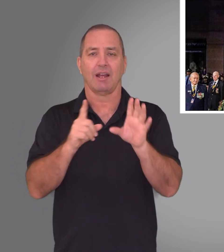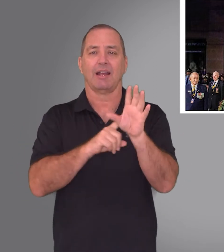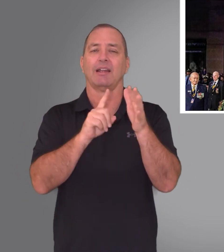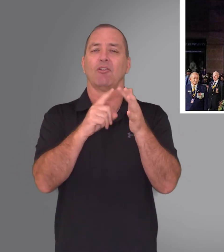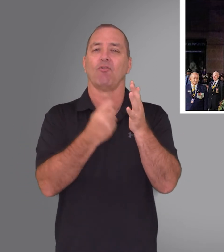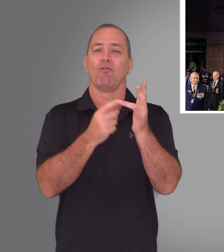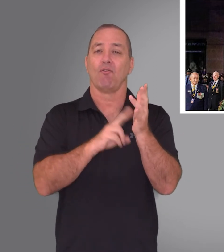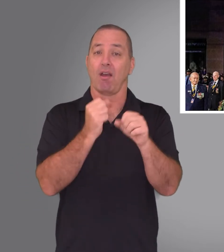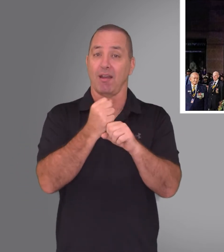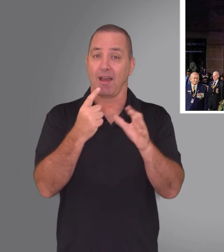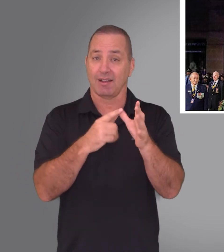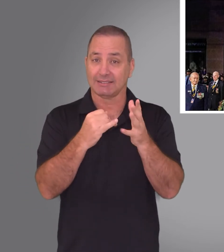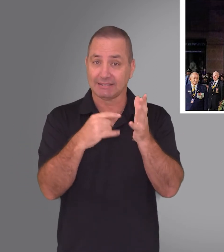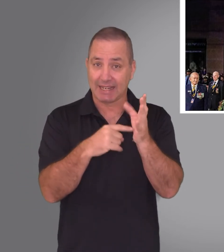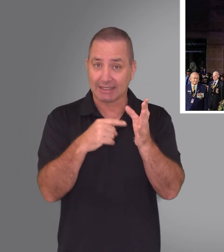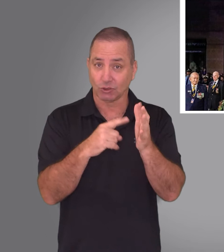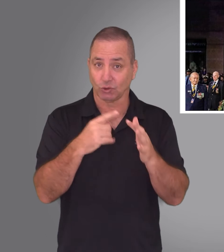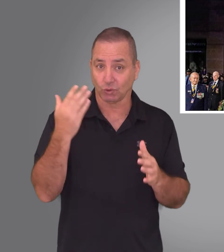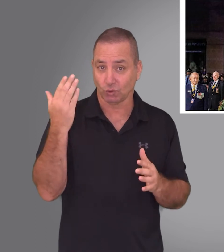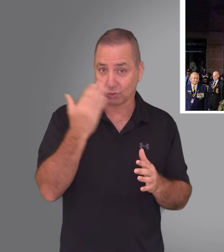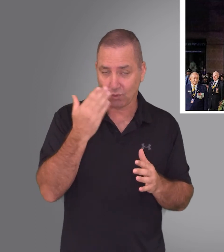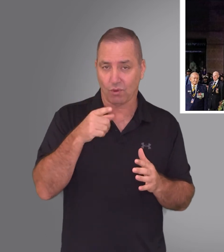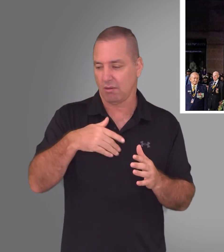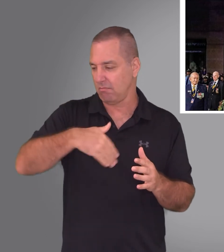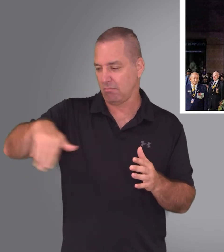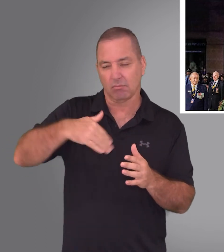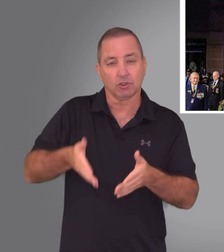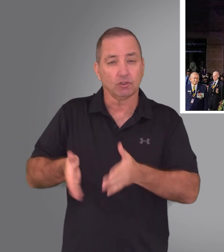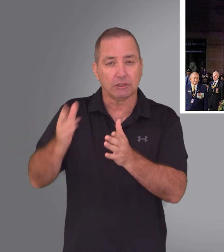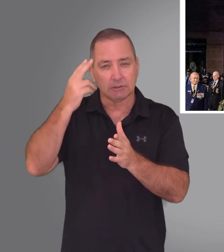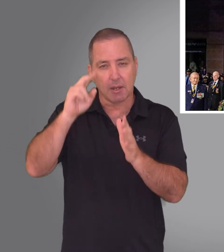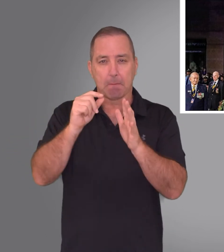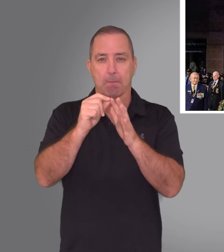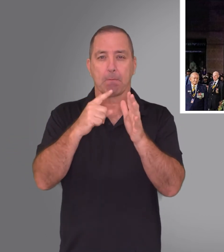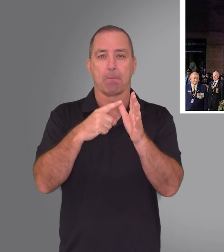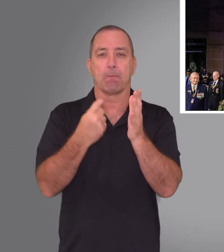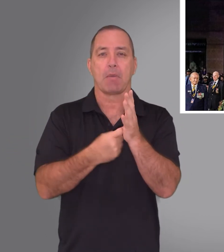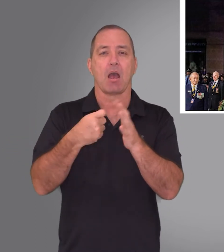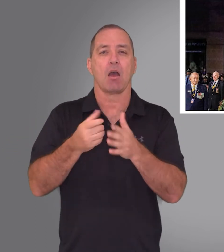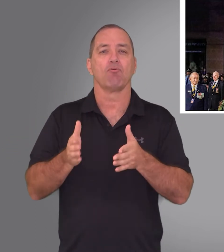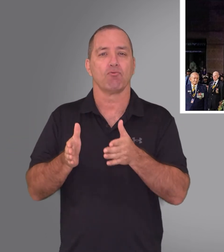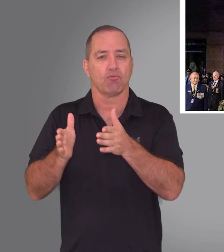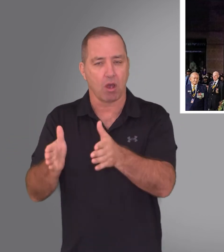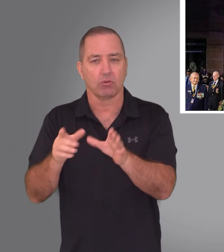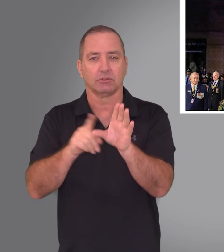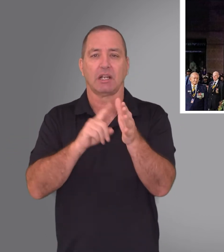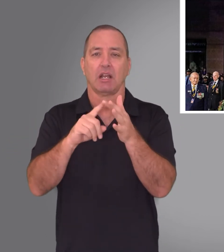They start from Yeronga State School which is on Park Road, Yeronga.